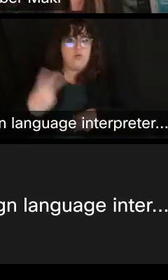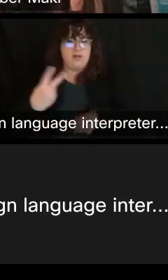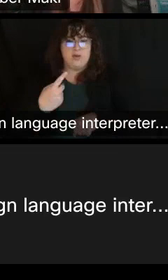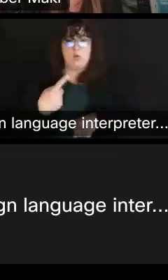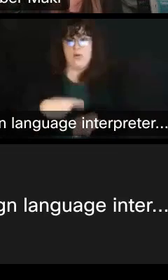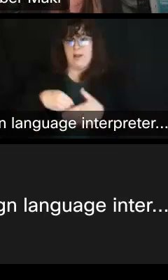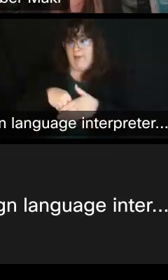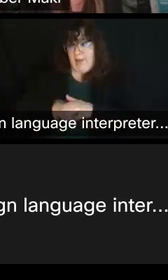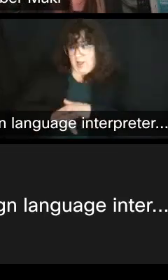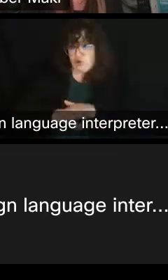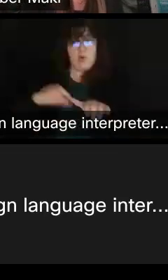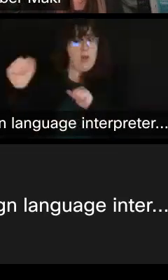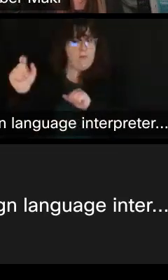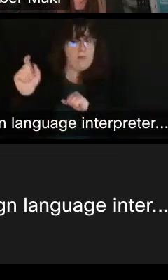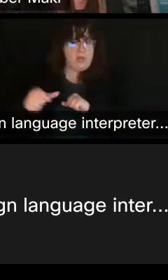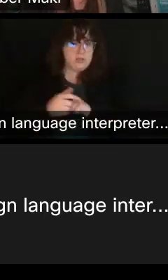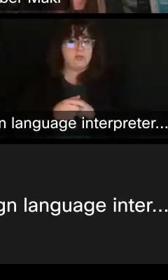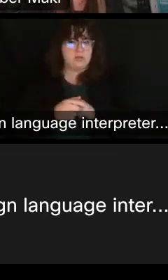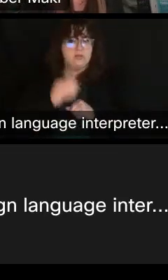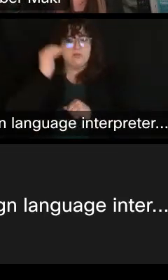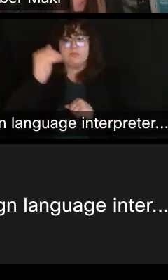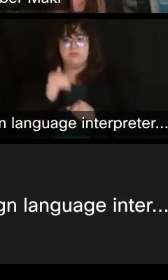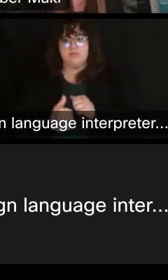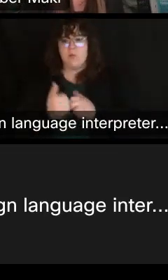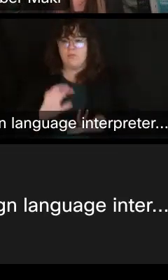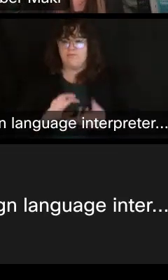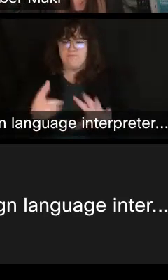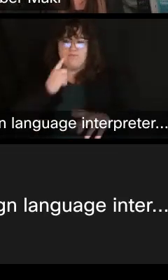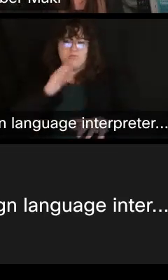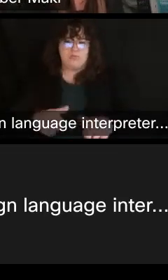and once out of it. It's going to cause the most disruption to their life as a result of